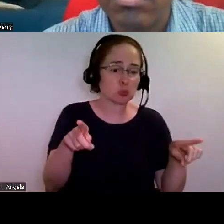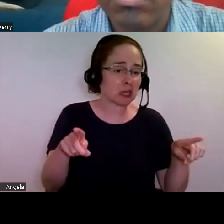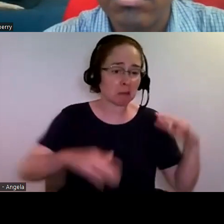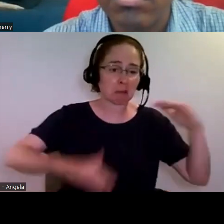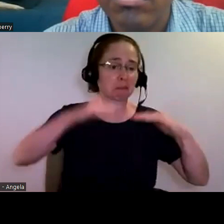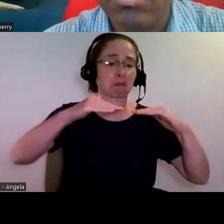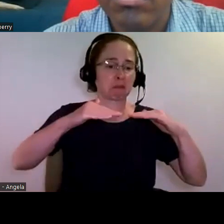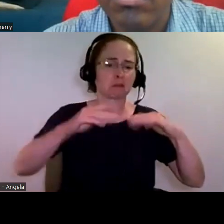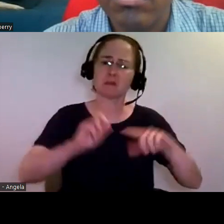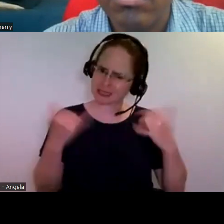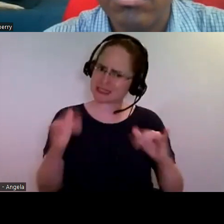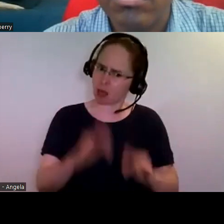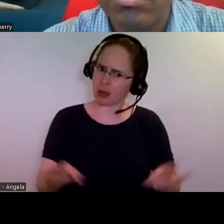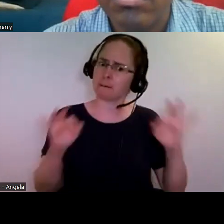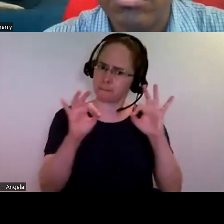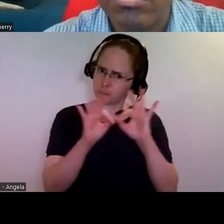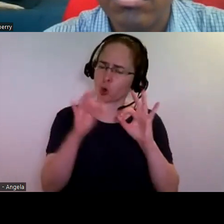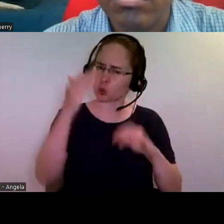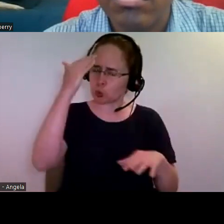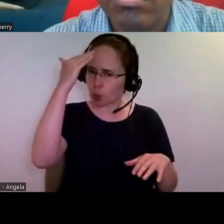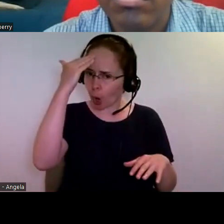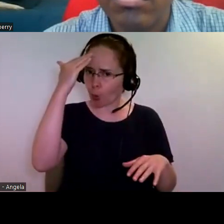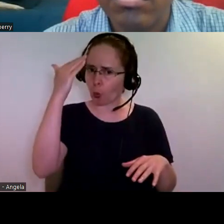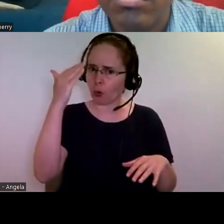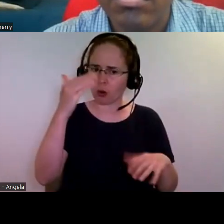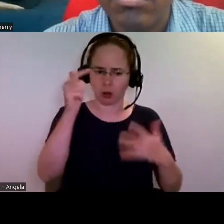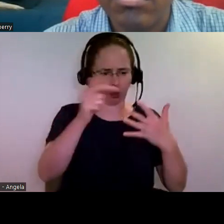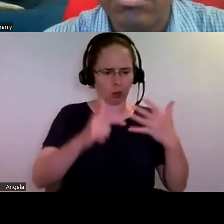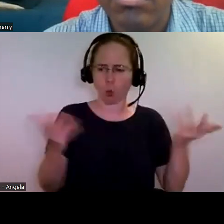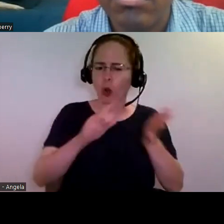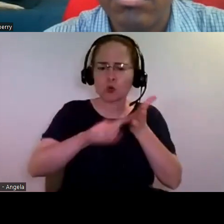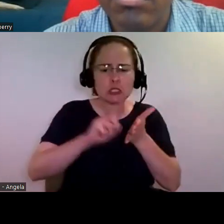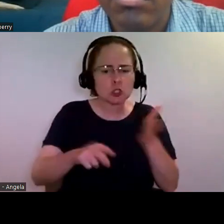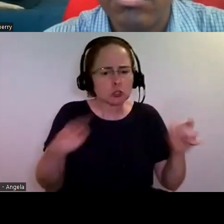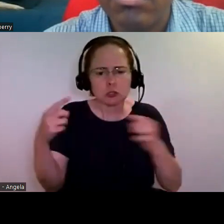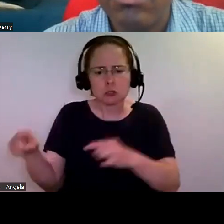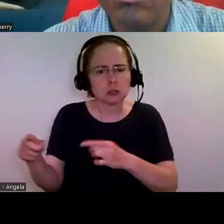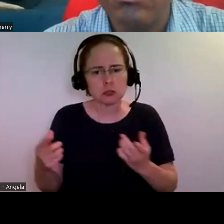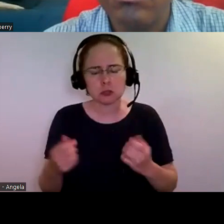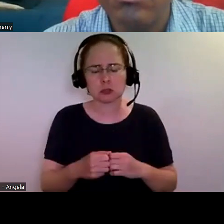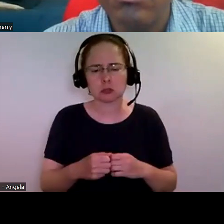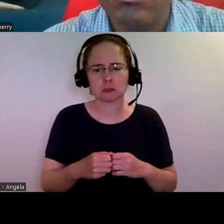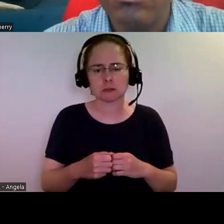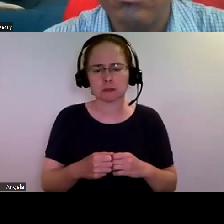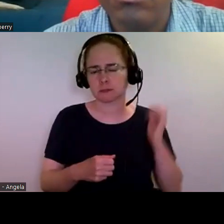it's still really important to know what research is being done. And I think that individuals